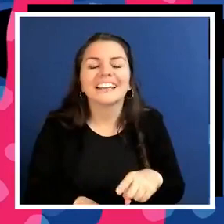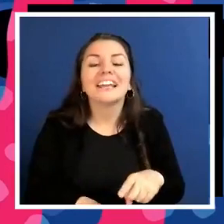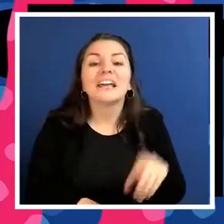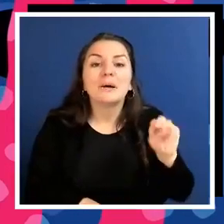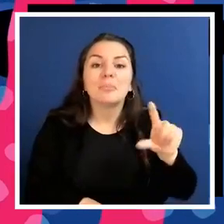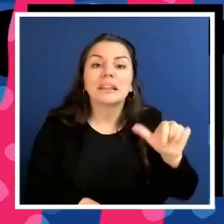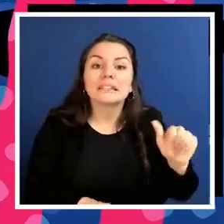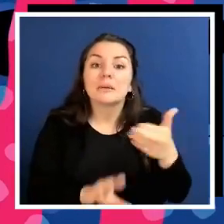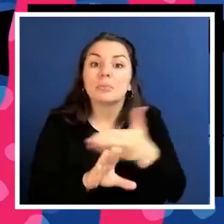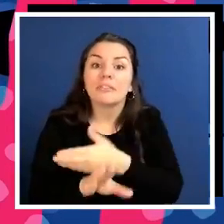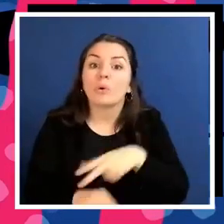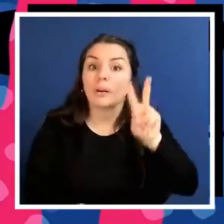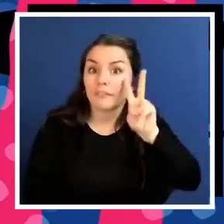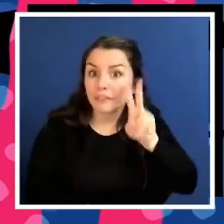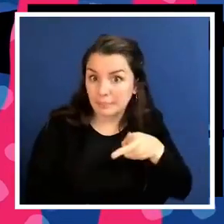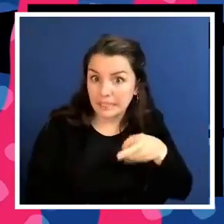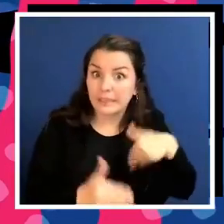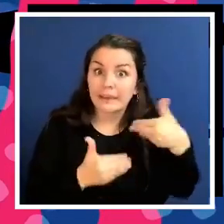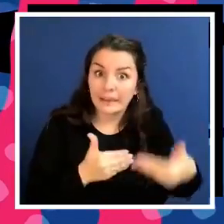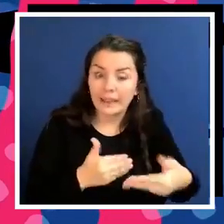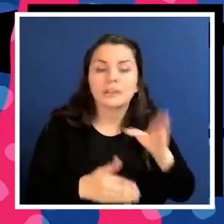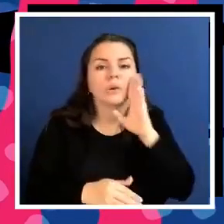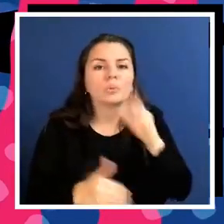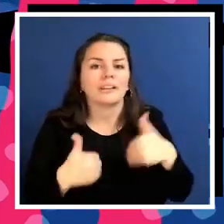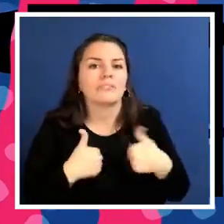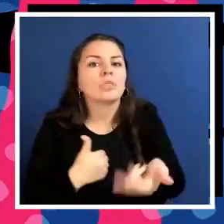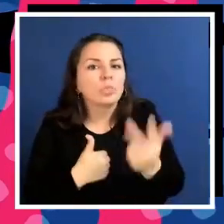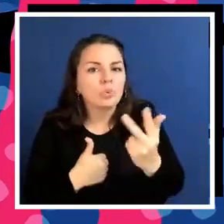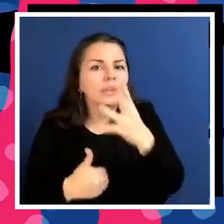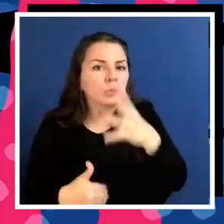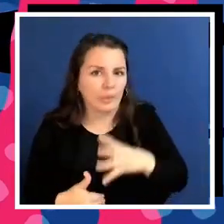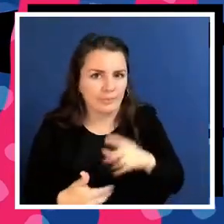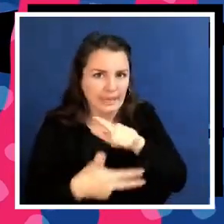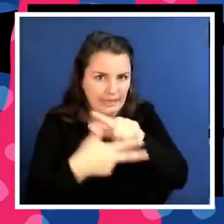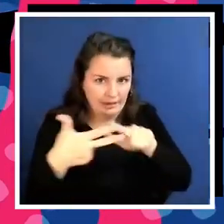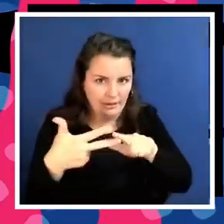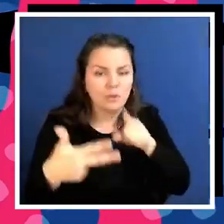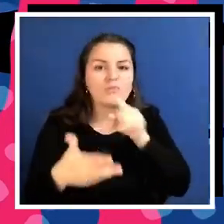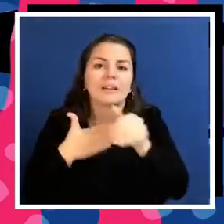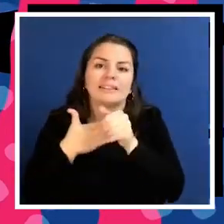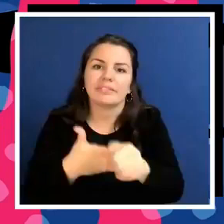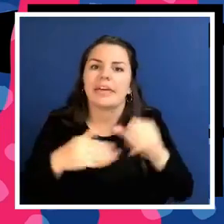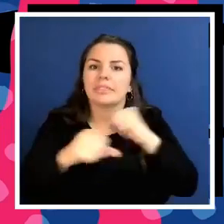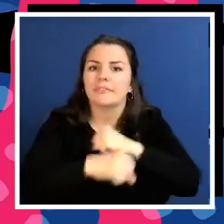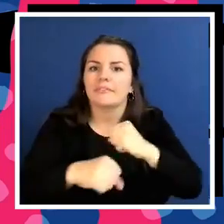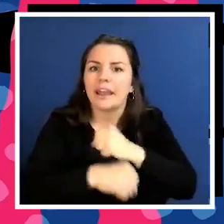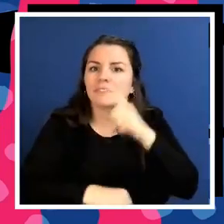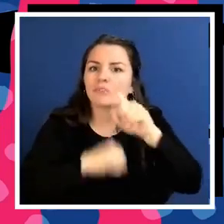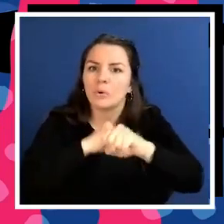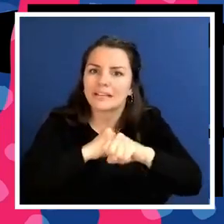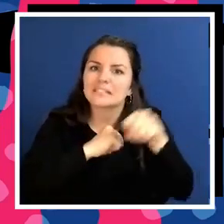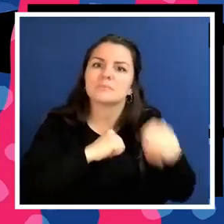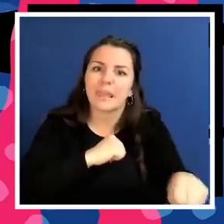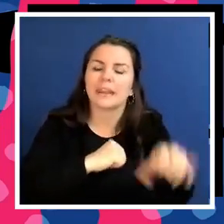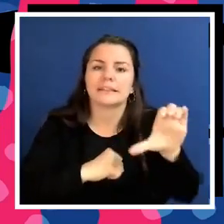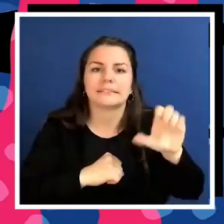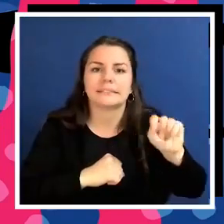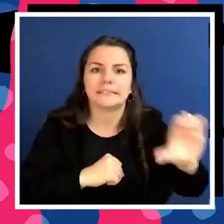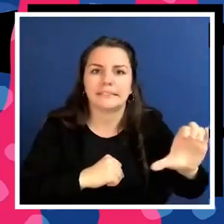SHE IS CELEBRATING WITH US